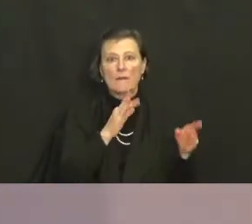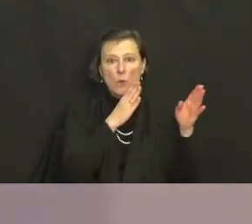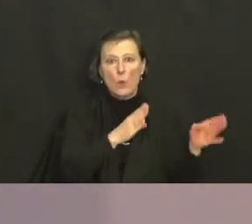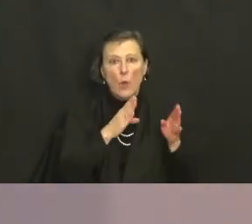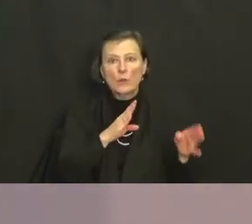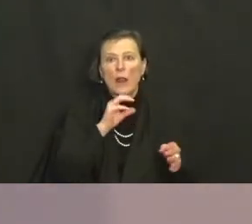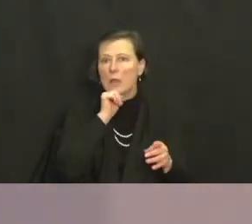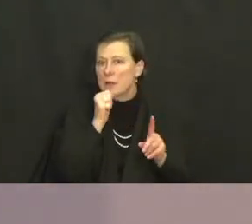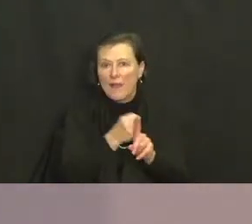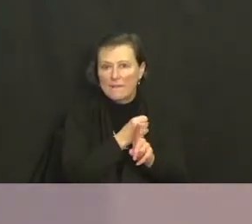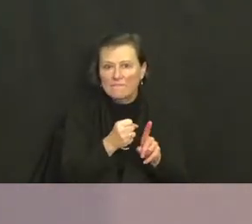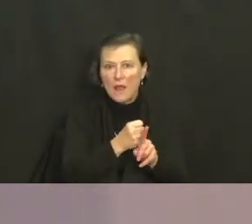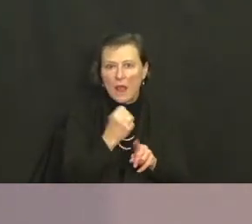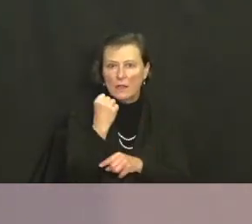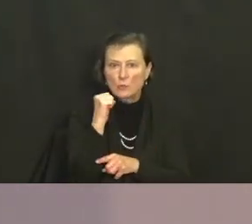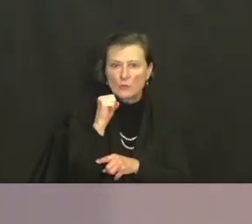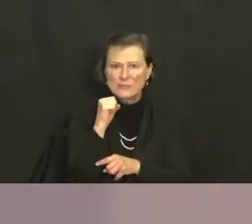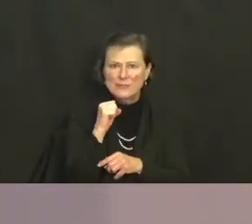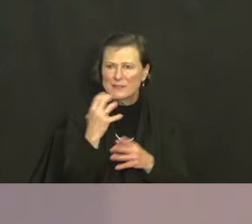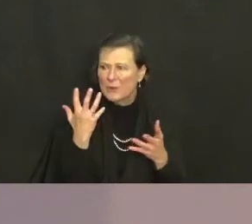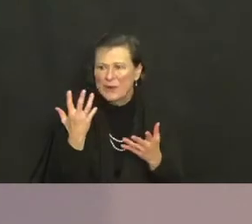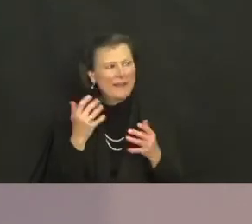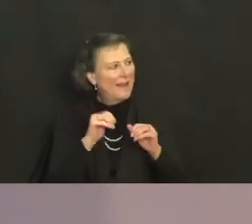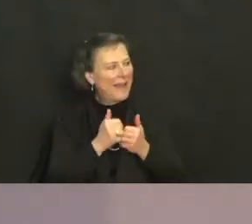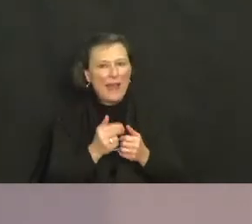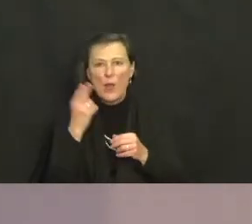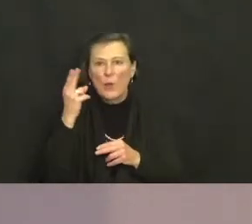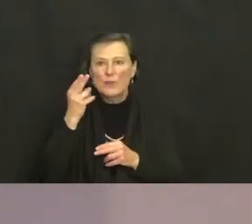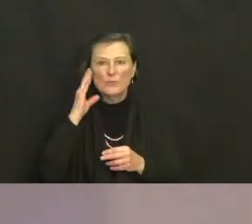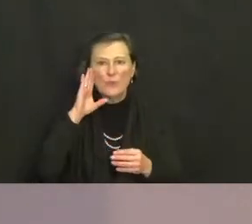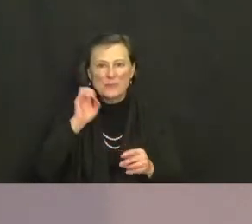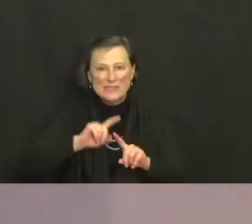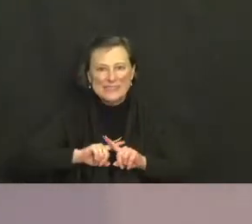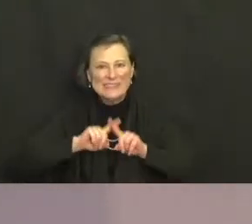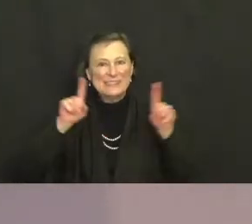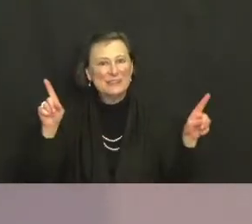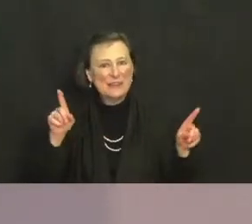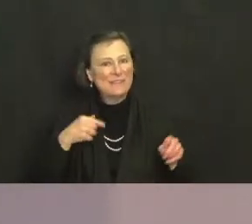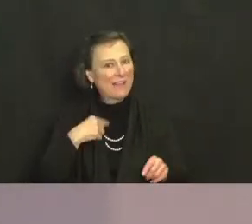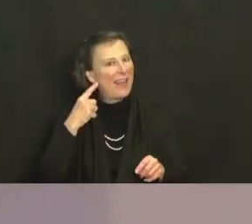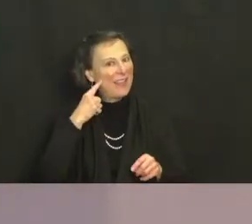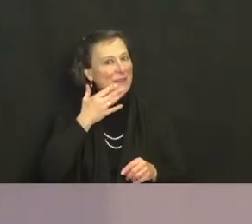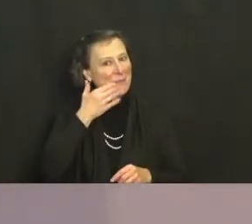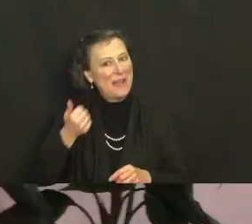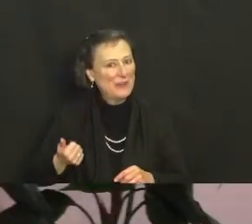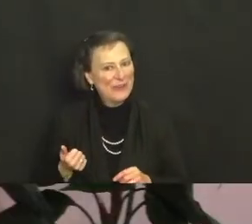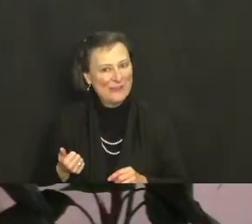What would have -- how would history be different if they had taken that path? I think it would be a lot better.